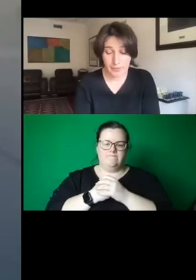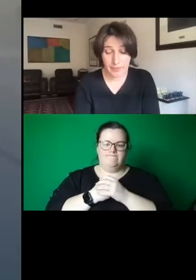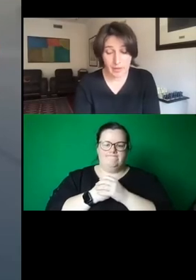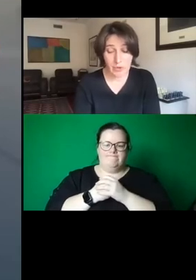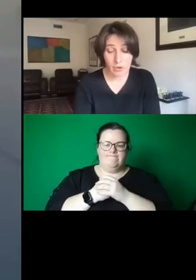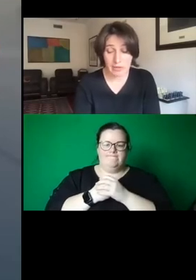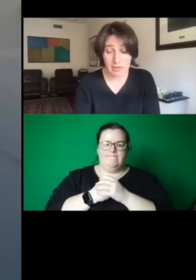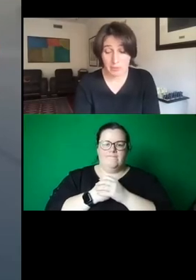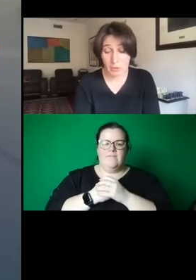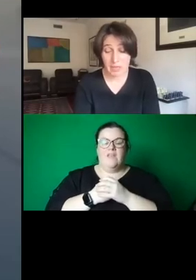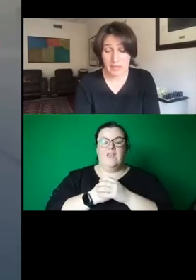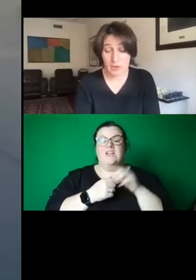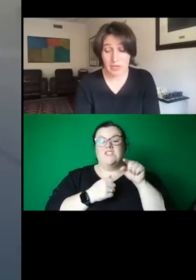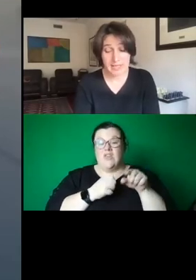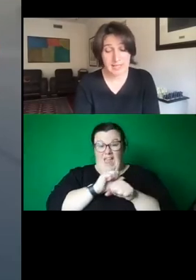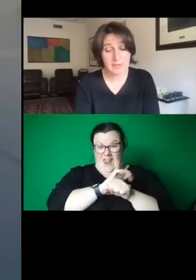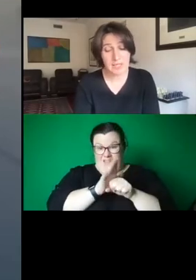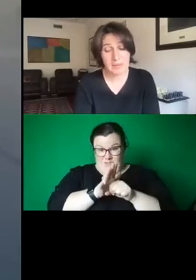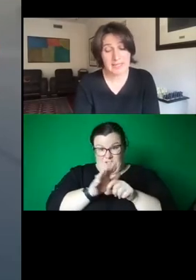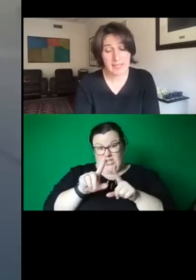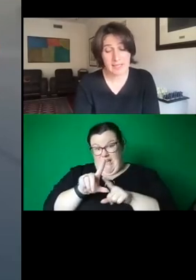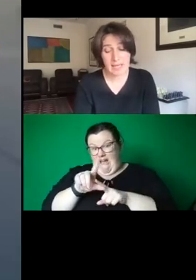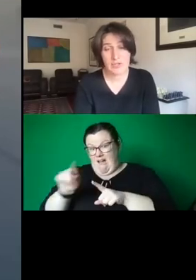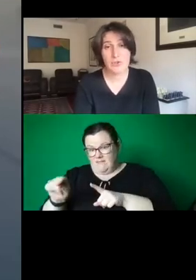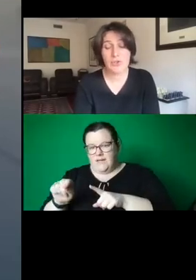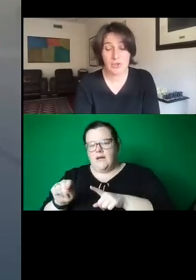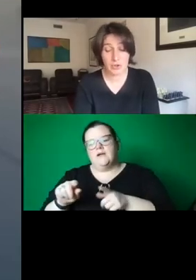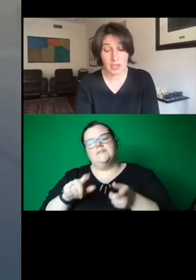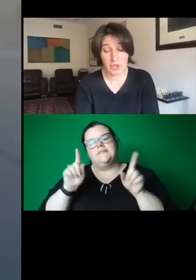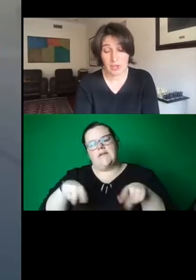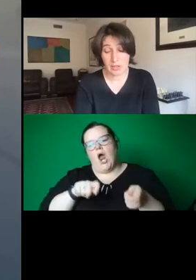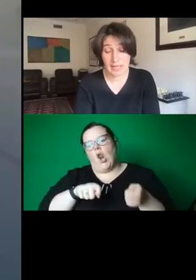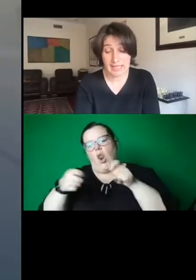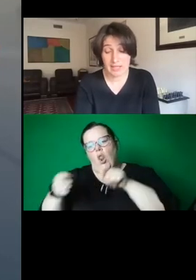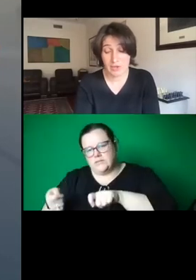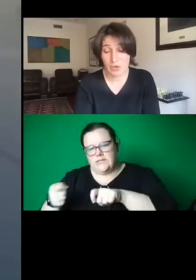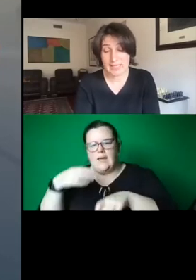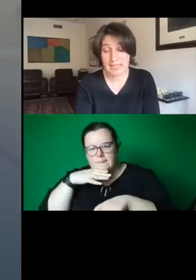with covet prompting me to reassess my domestic and studio situation and leading to an extended